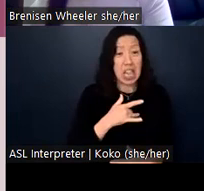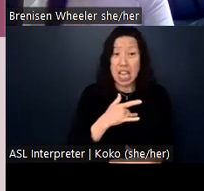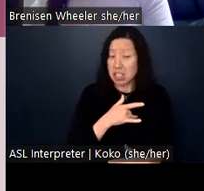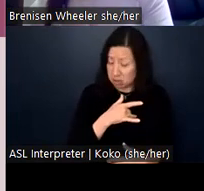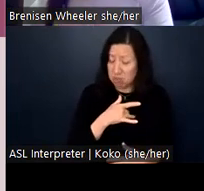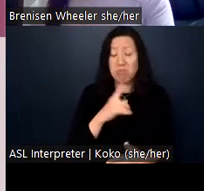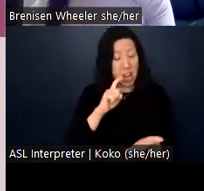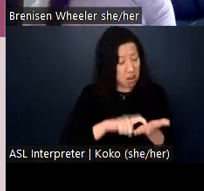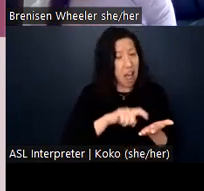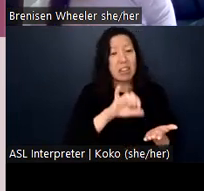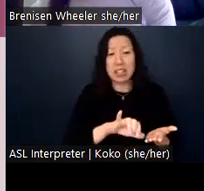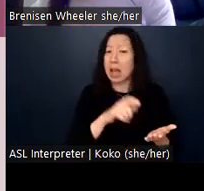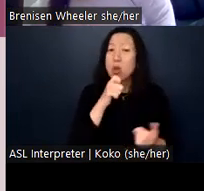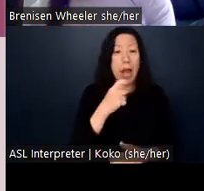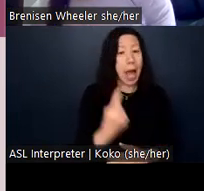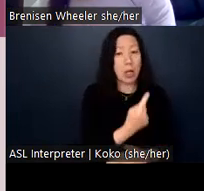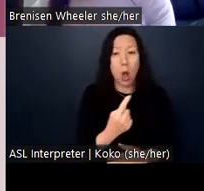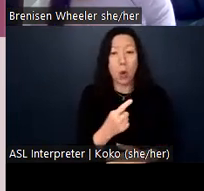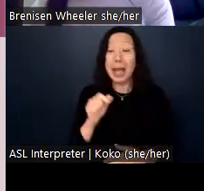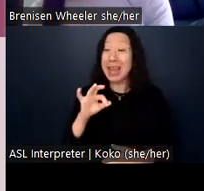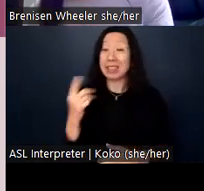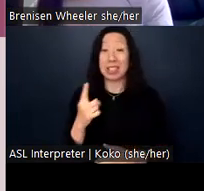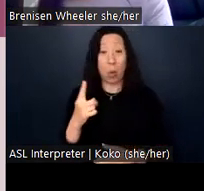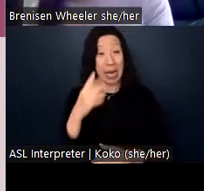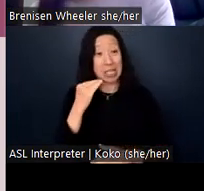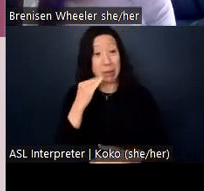in your life is experiencing a be the most important thing you can do is to continue